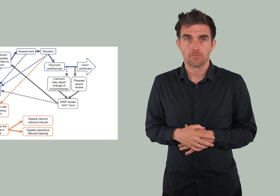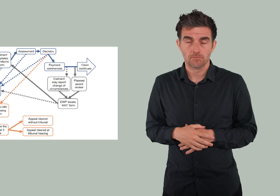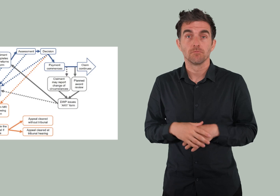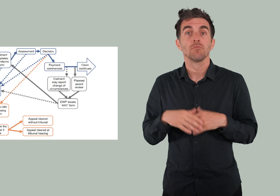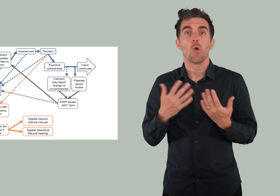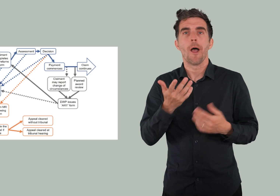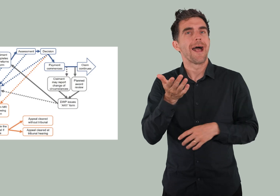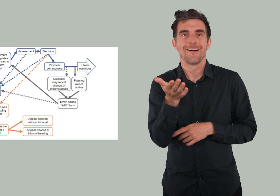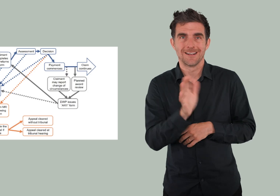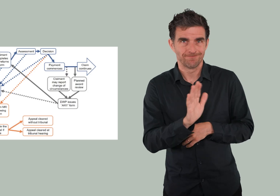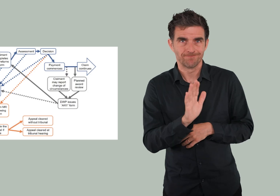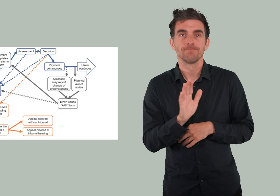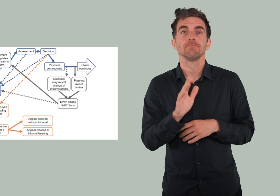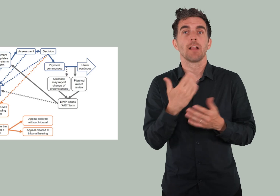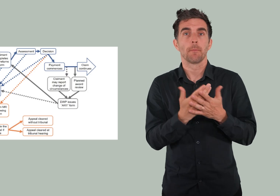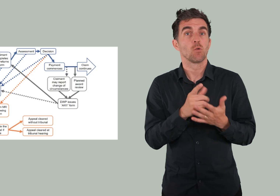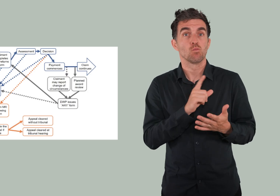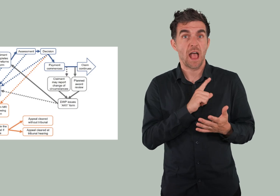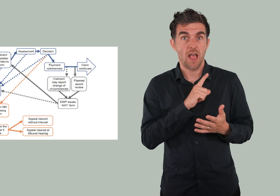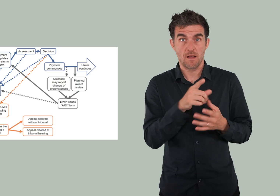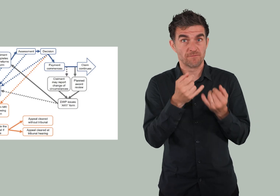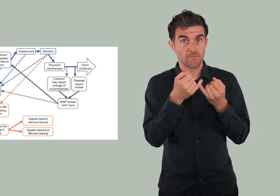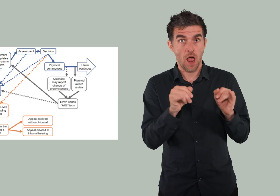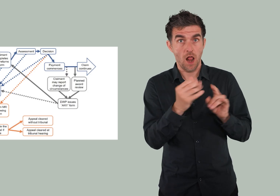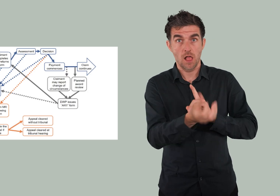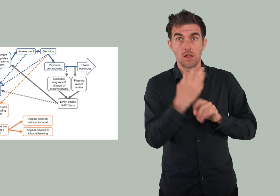or c) disallowance of the claim if the applicant fails to return the PIP2 form